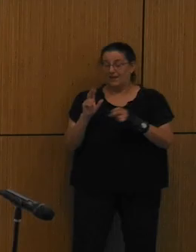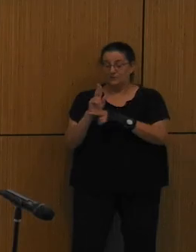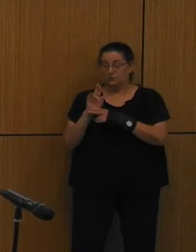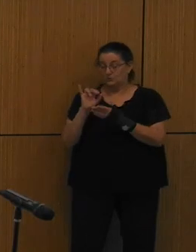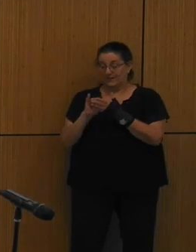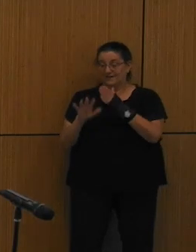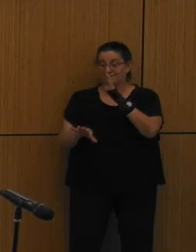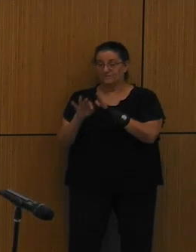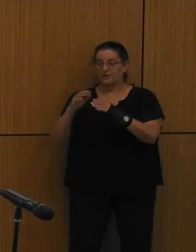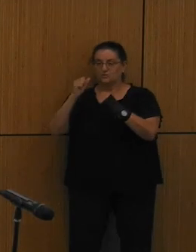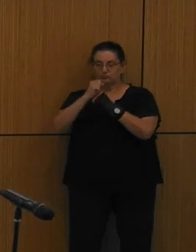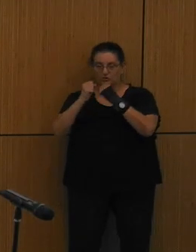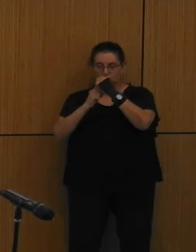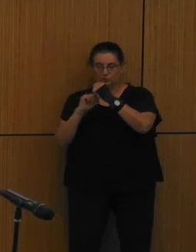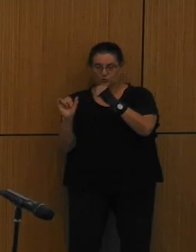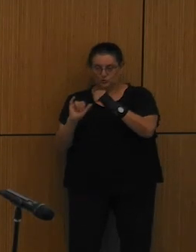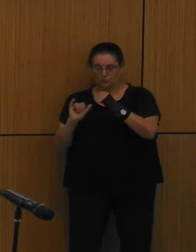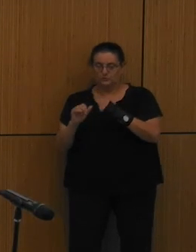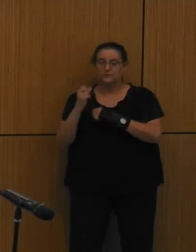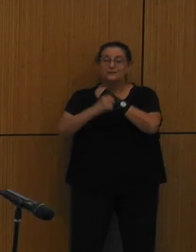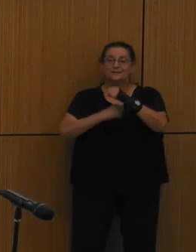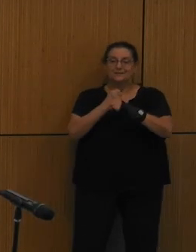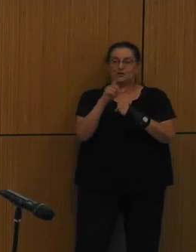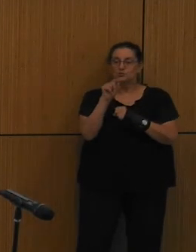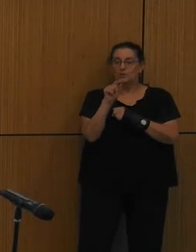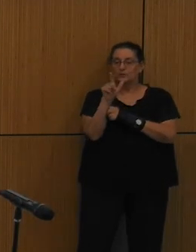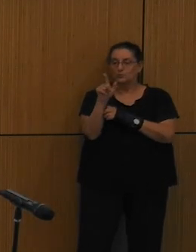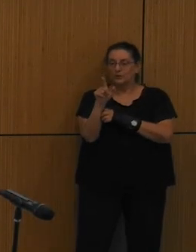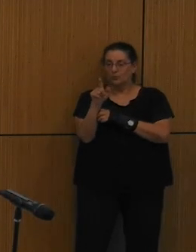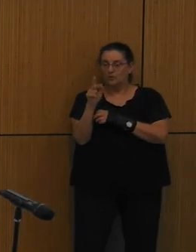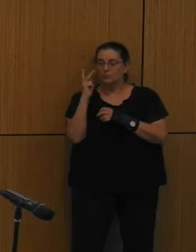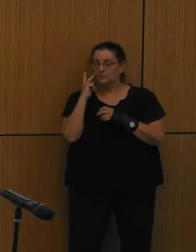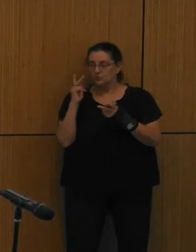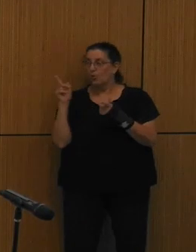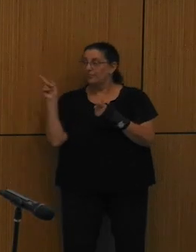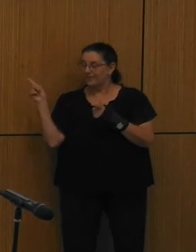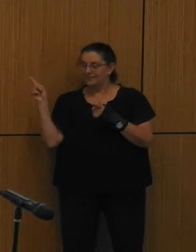I think to 2021, we got one of these high resolution mass spectrometers at at Hofstra.